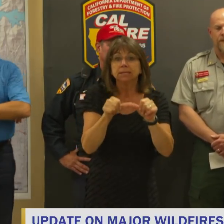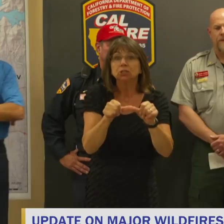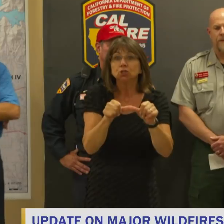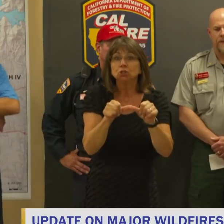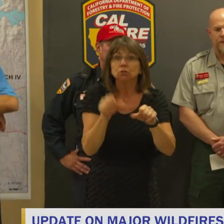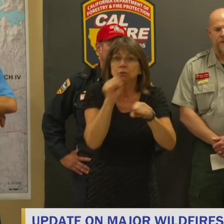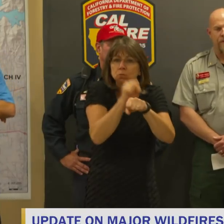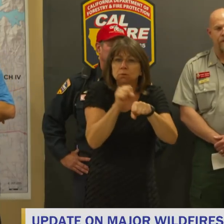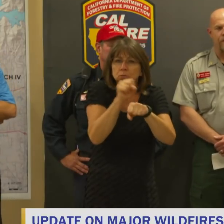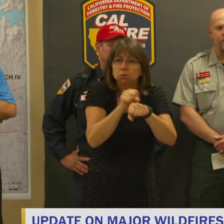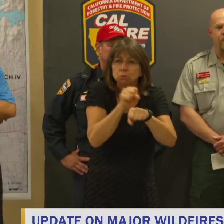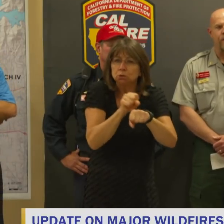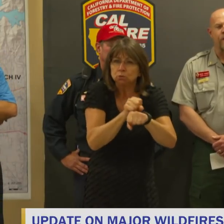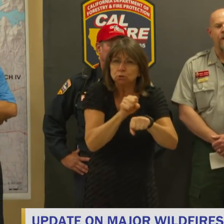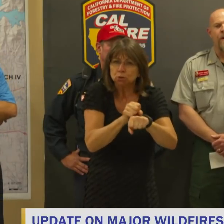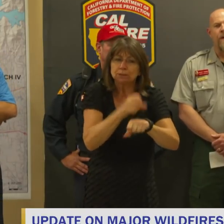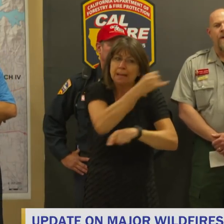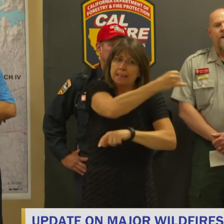direct line on this thing I think by tonight